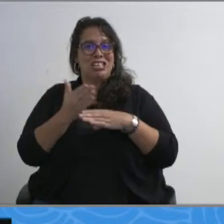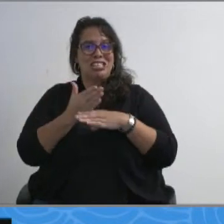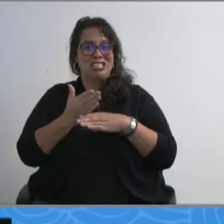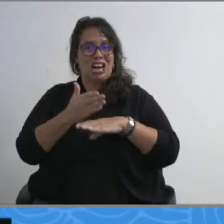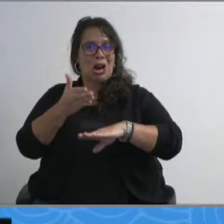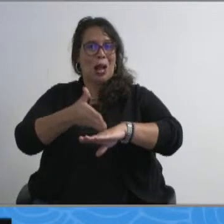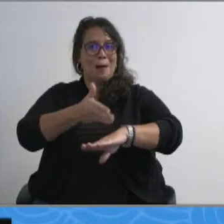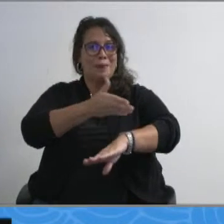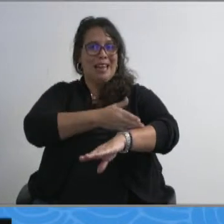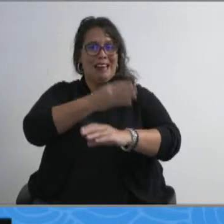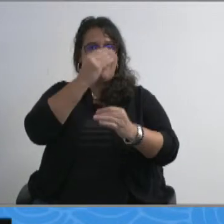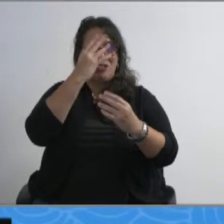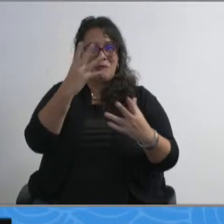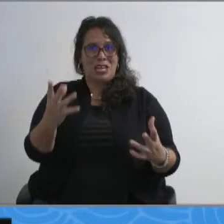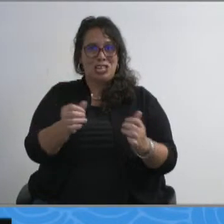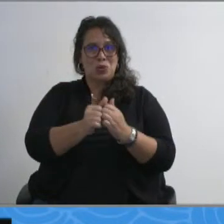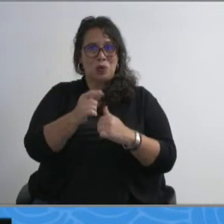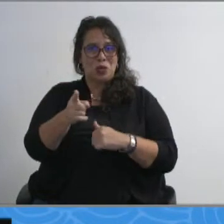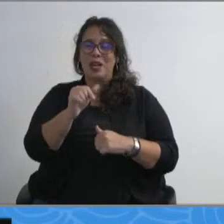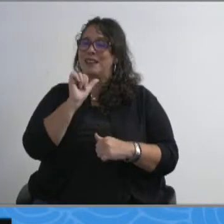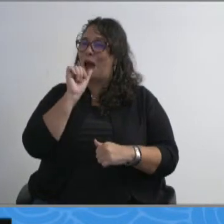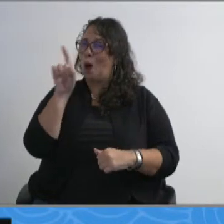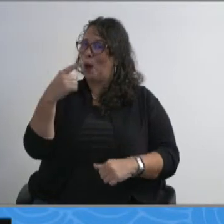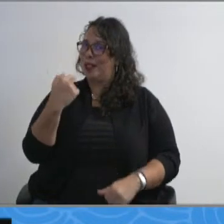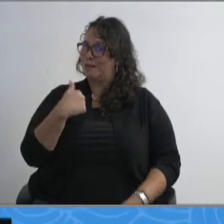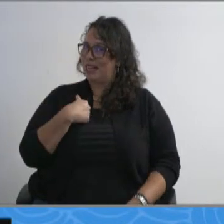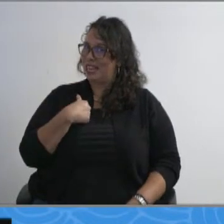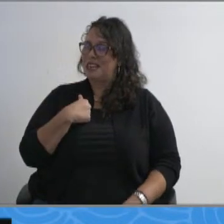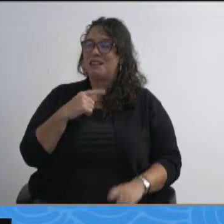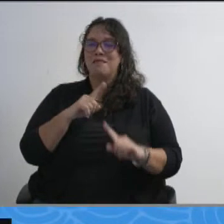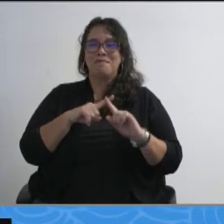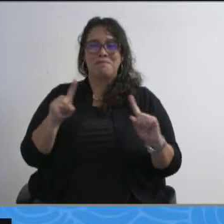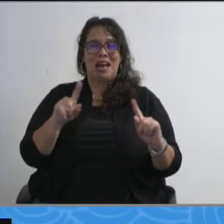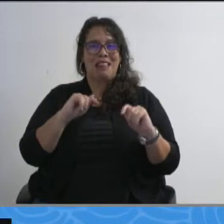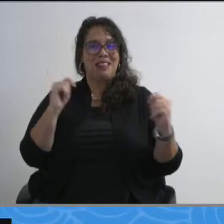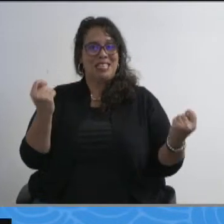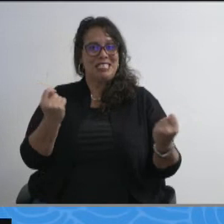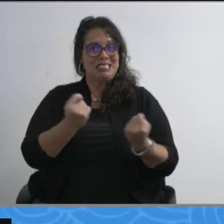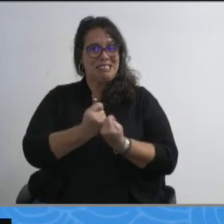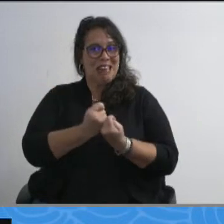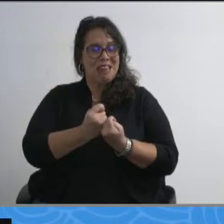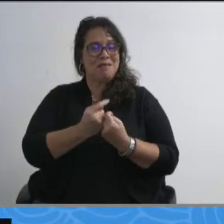And it's not just myself working on these things. It's also my team that I work with. So, I work with Stephanie Heilig,